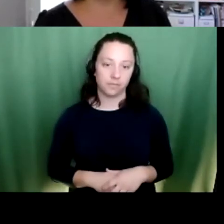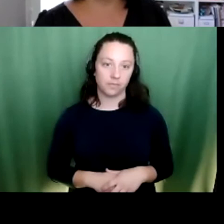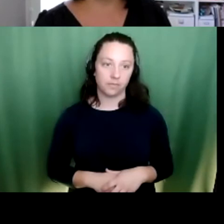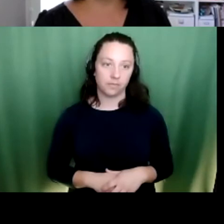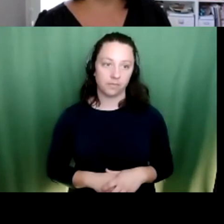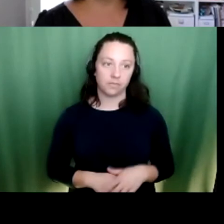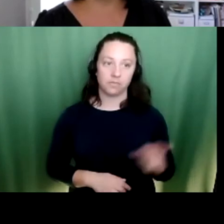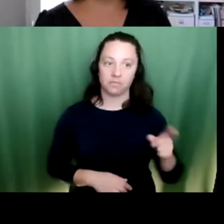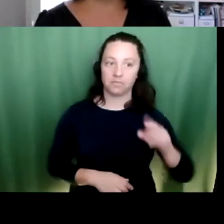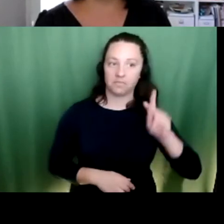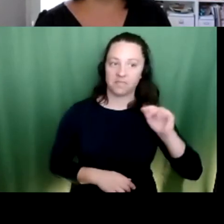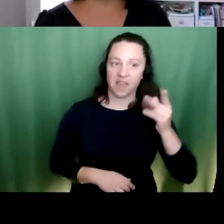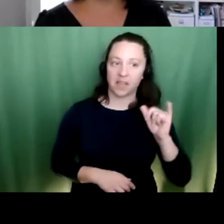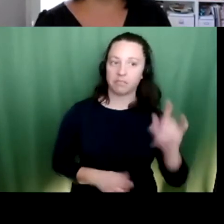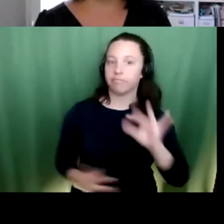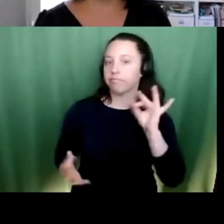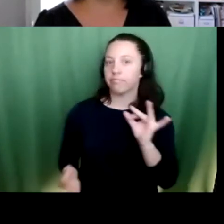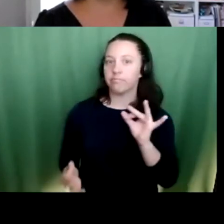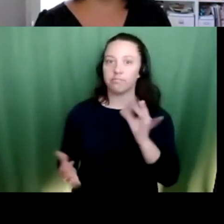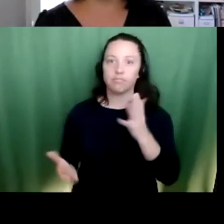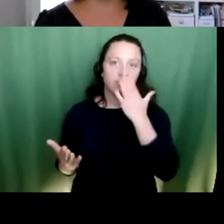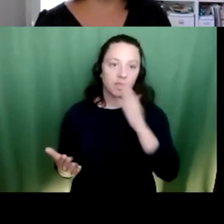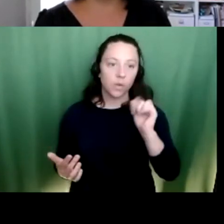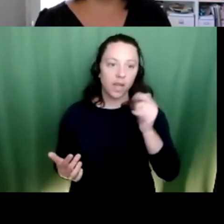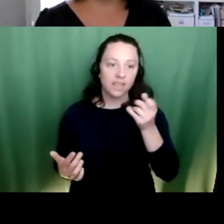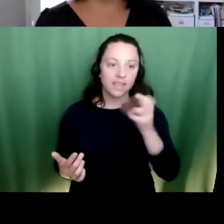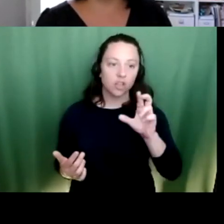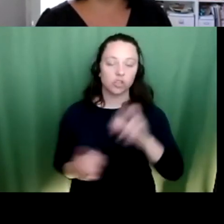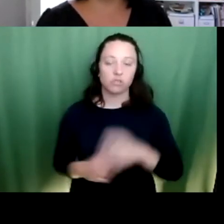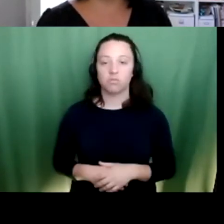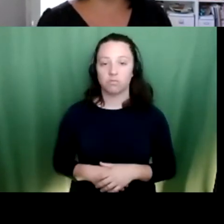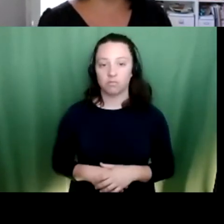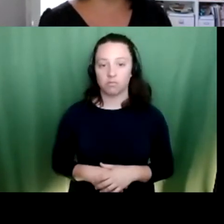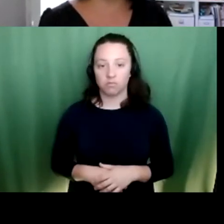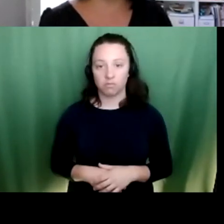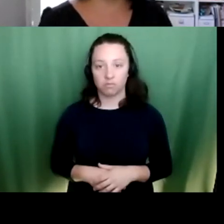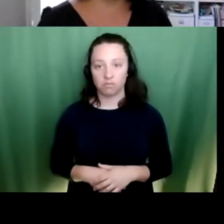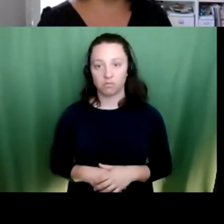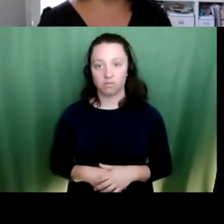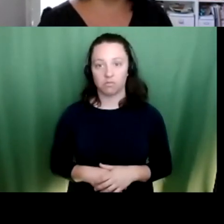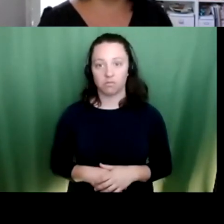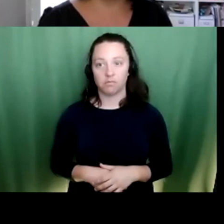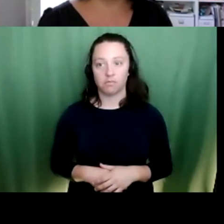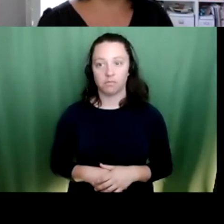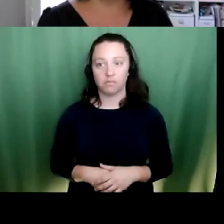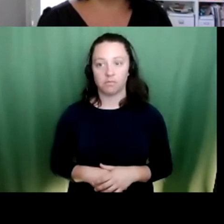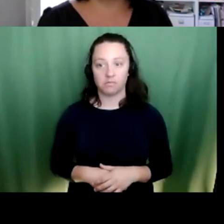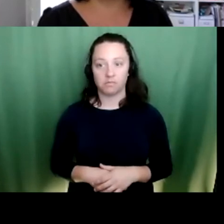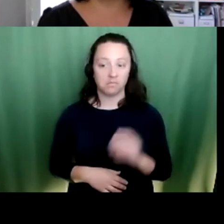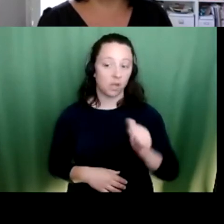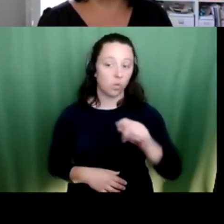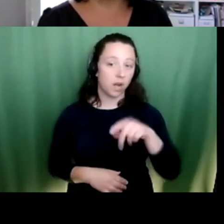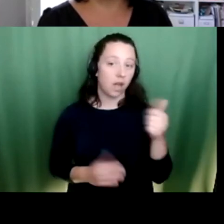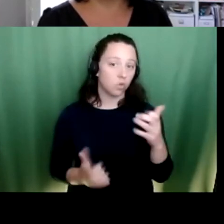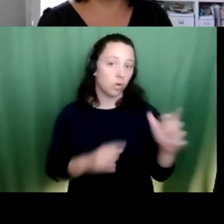Thank you, Alexander. Anyone else like to respond to that?